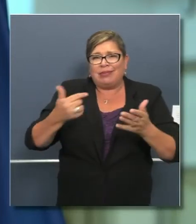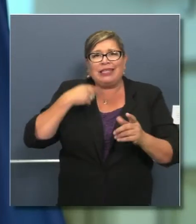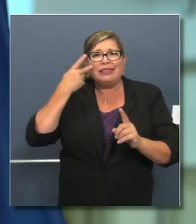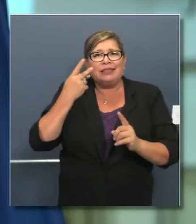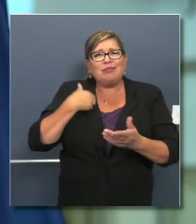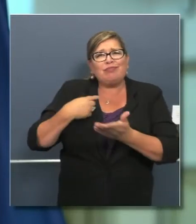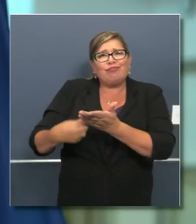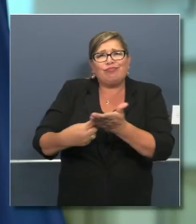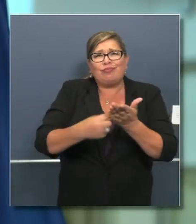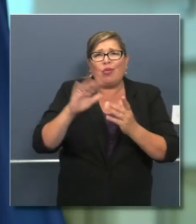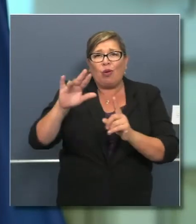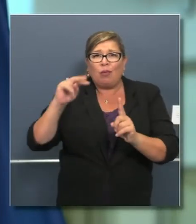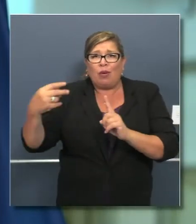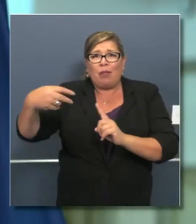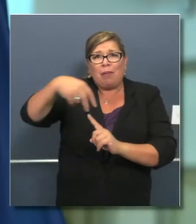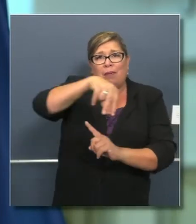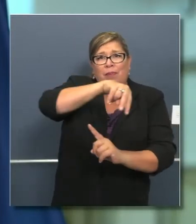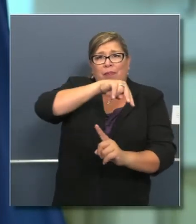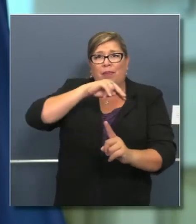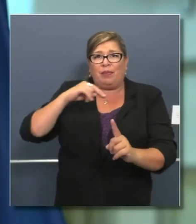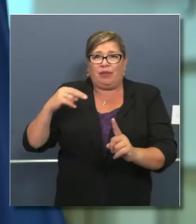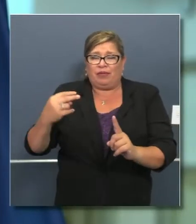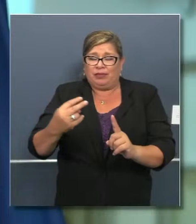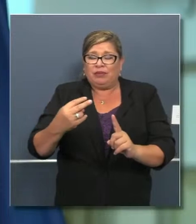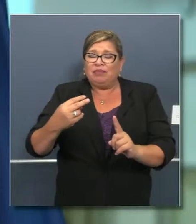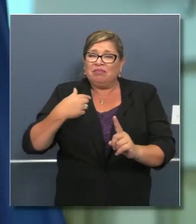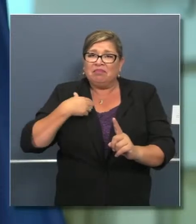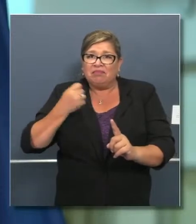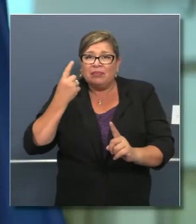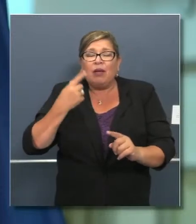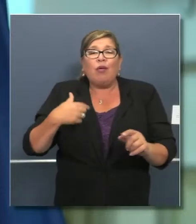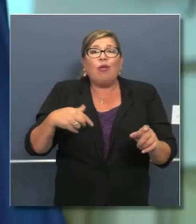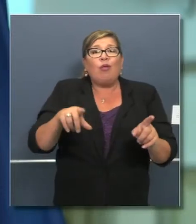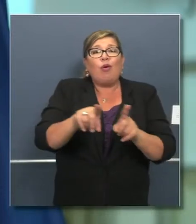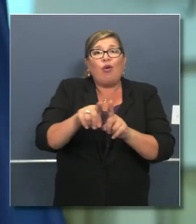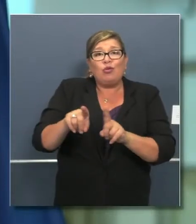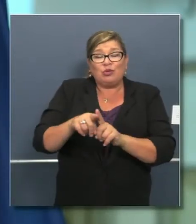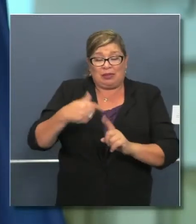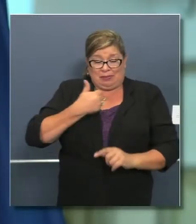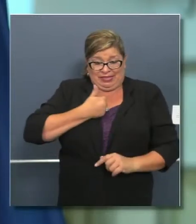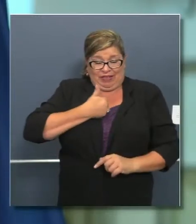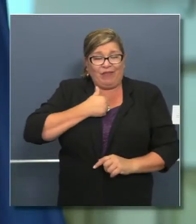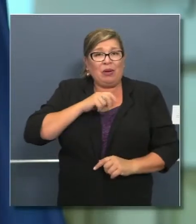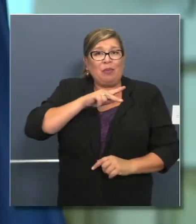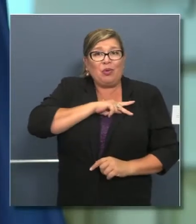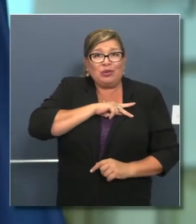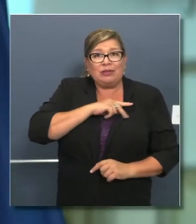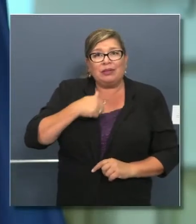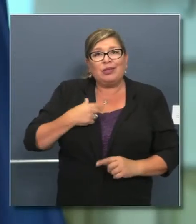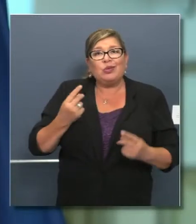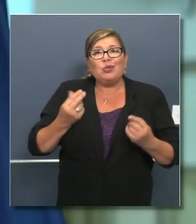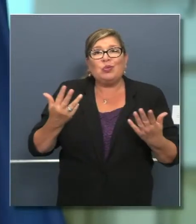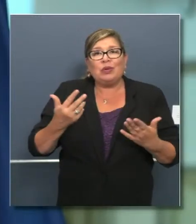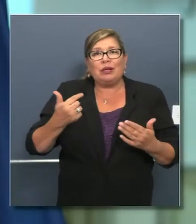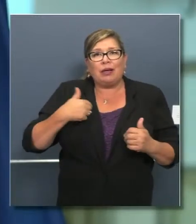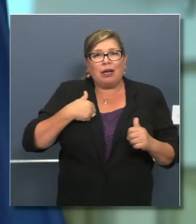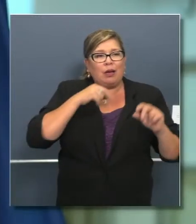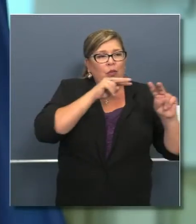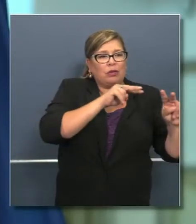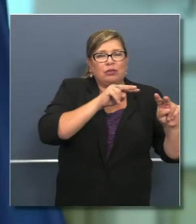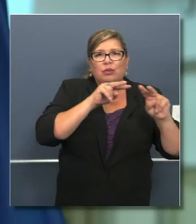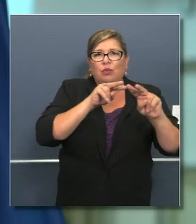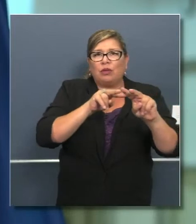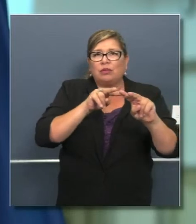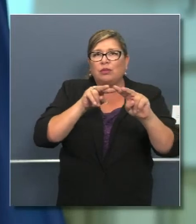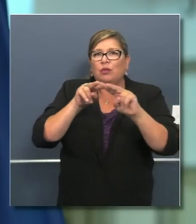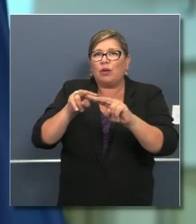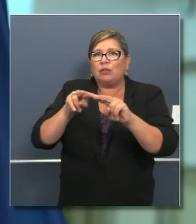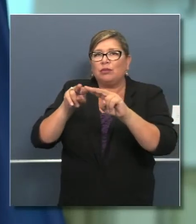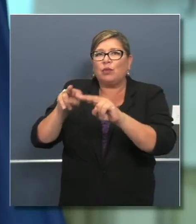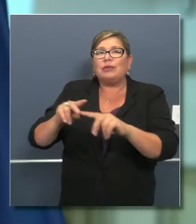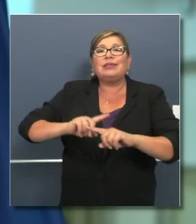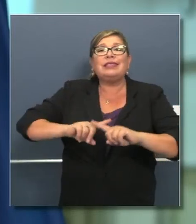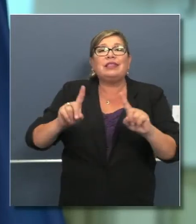view that you are referencing I also go to great lengths personally to watch different news outlets